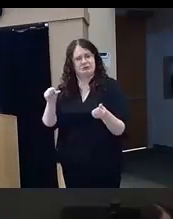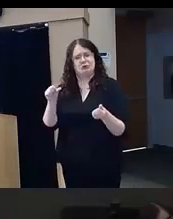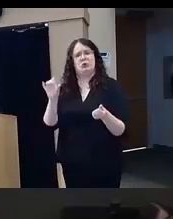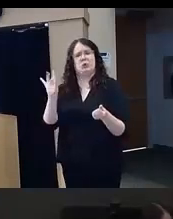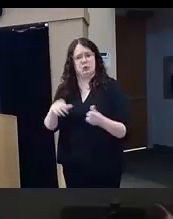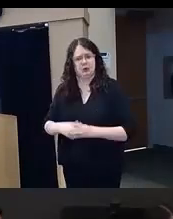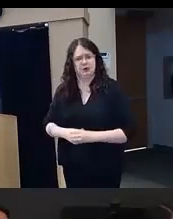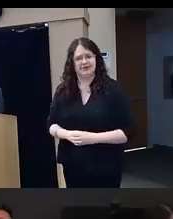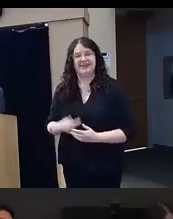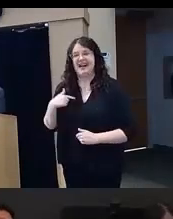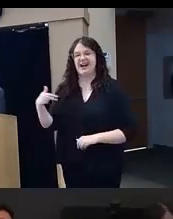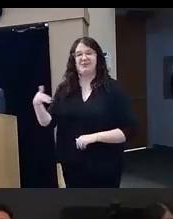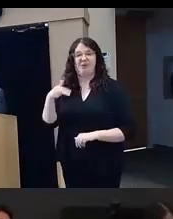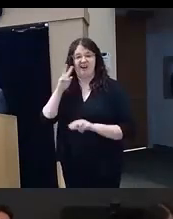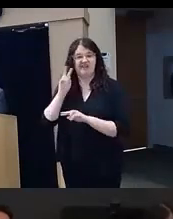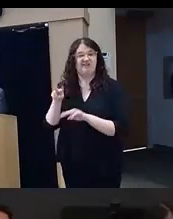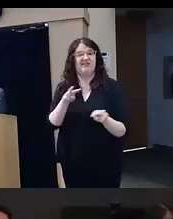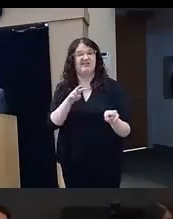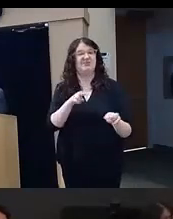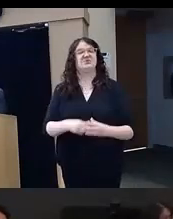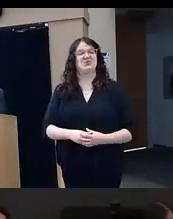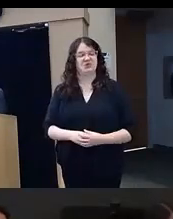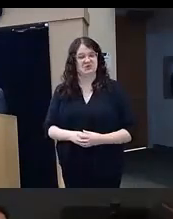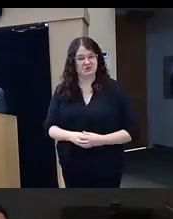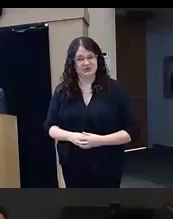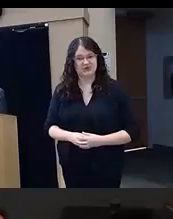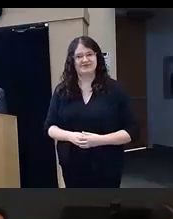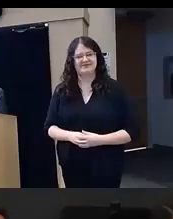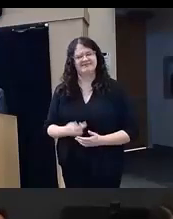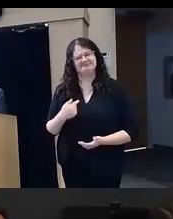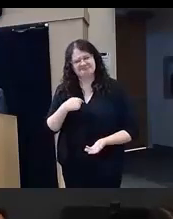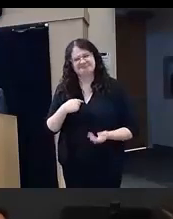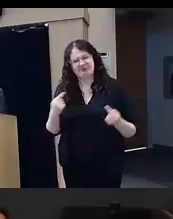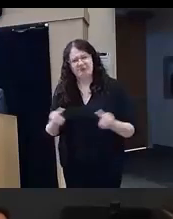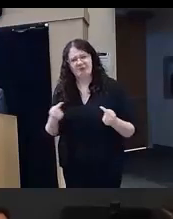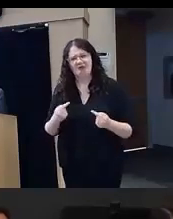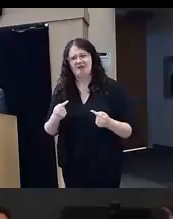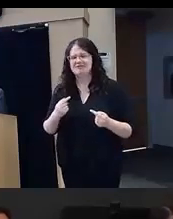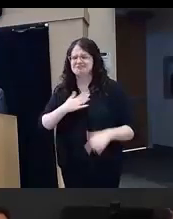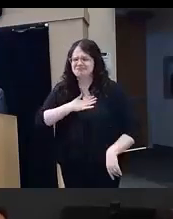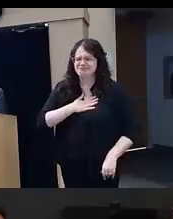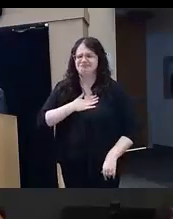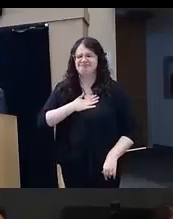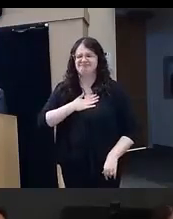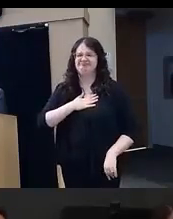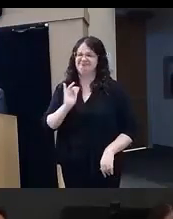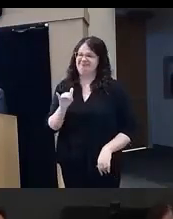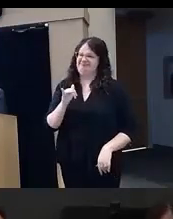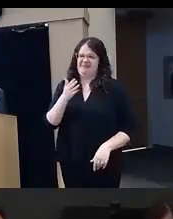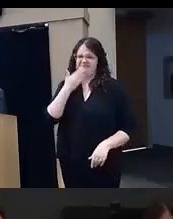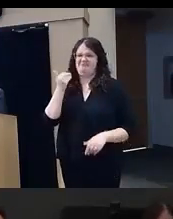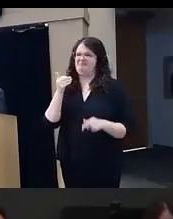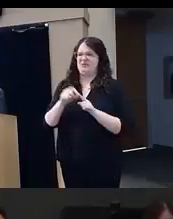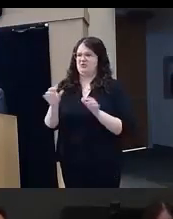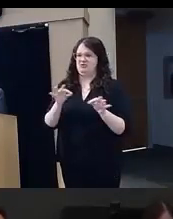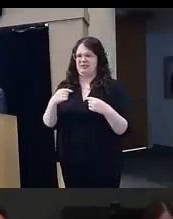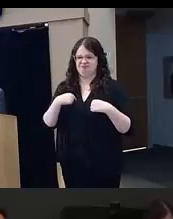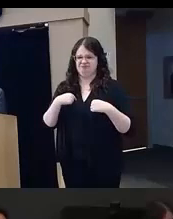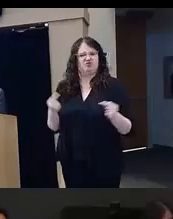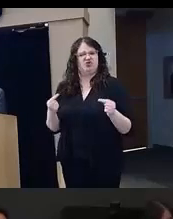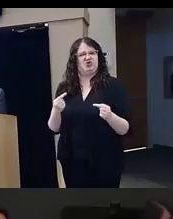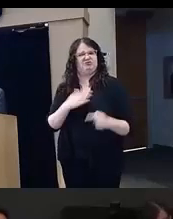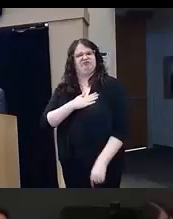and you know I was I was hurt that's probably the best word to describe it you know I guess you